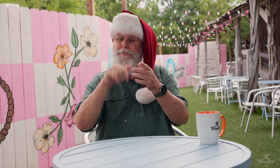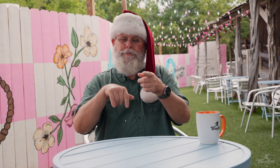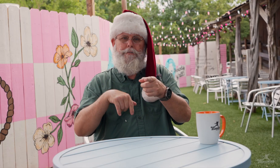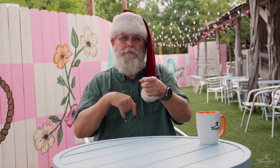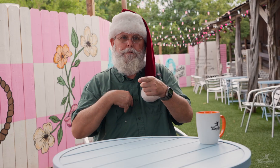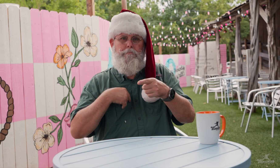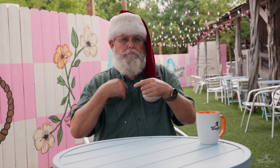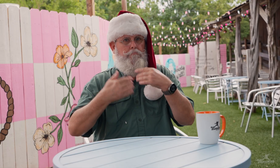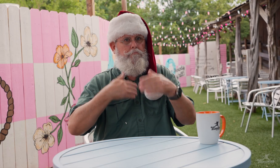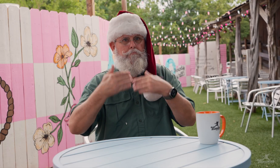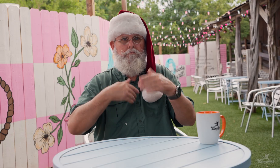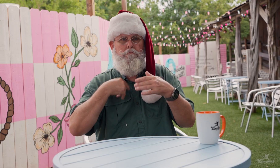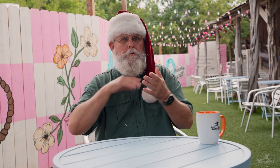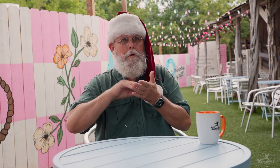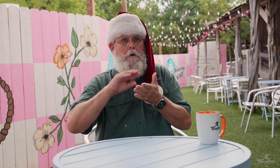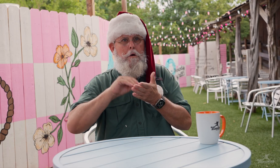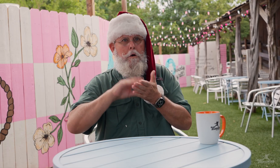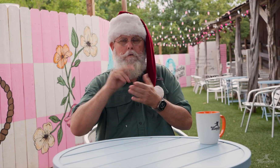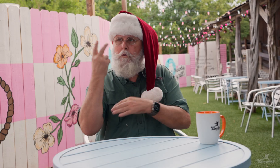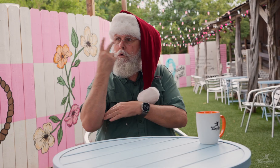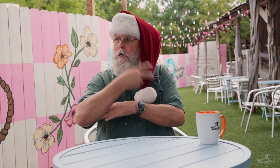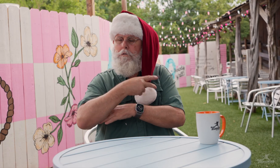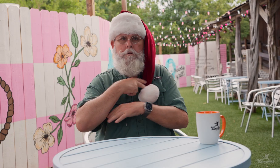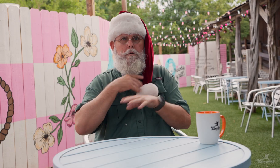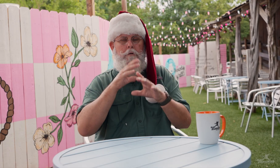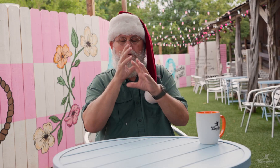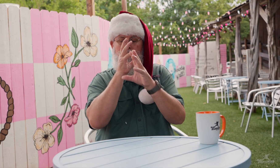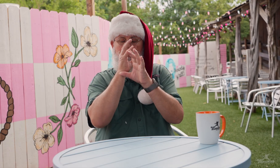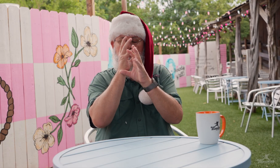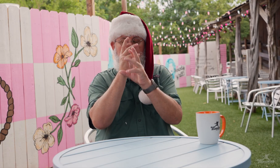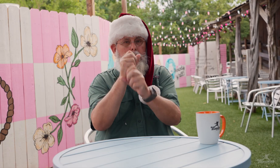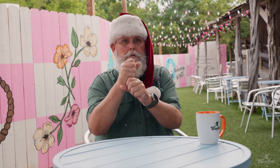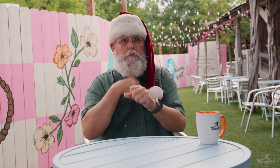Over two days, I learned so much it was fascinating